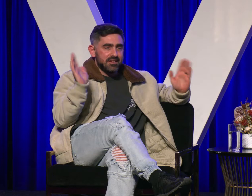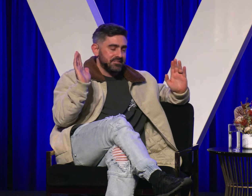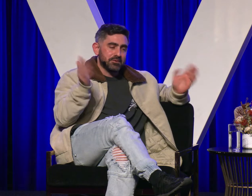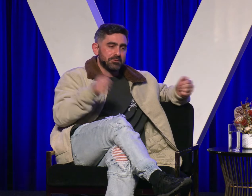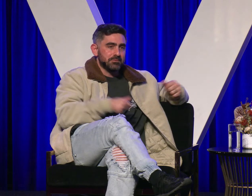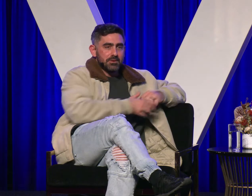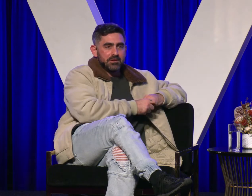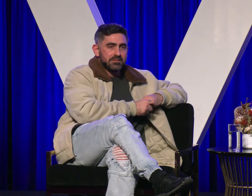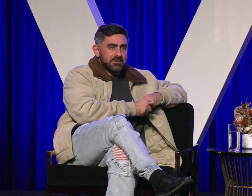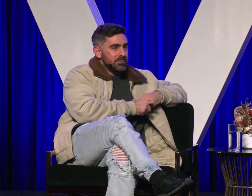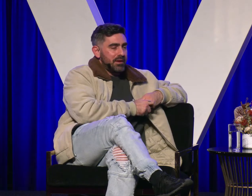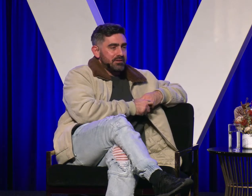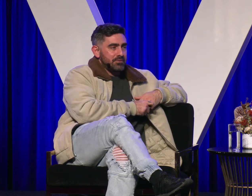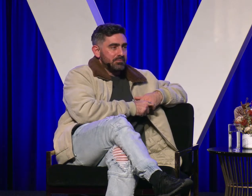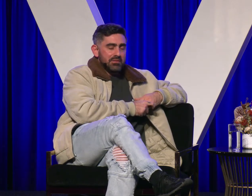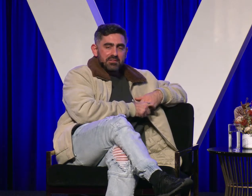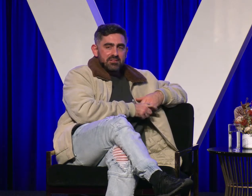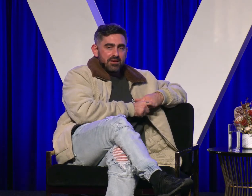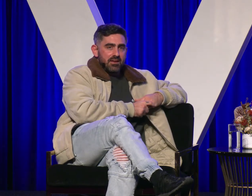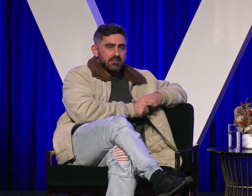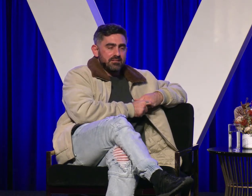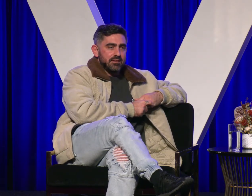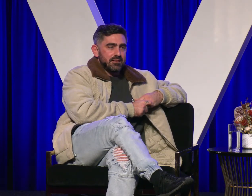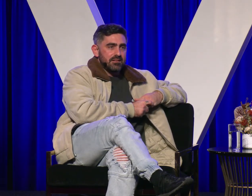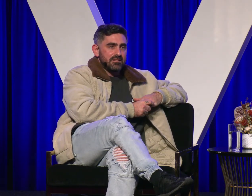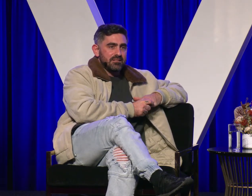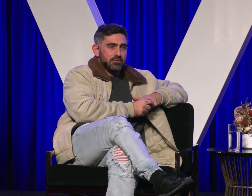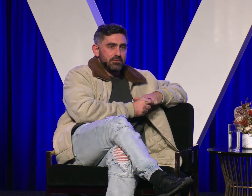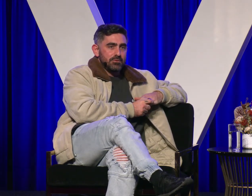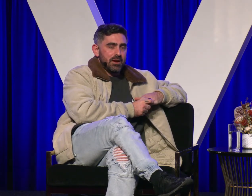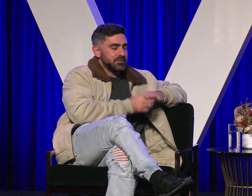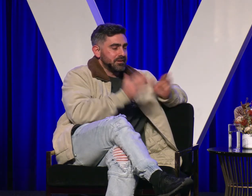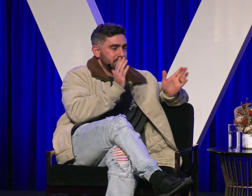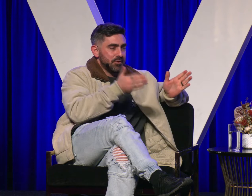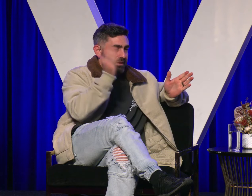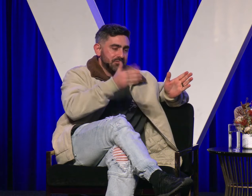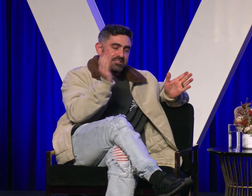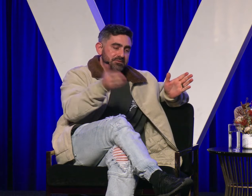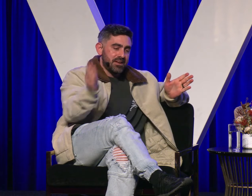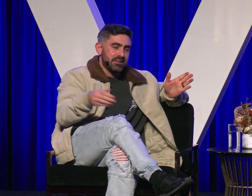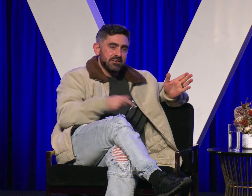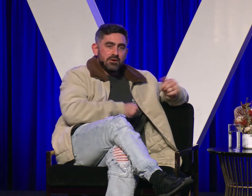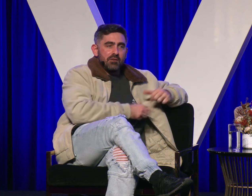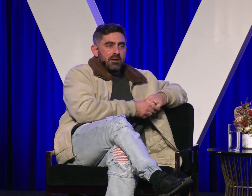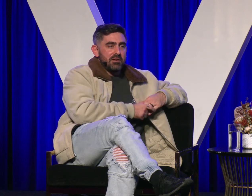so we're gonna pay you monthly and you have to come to work every single day of that month.